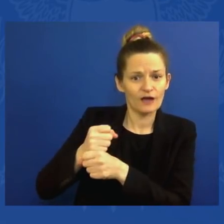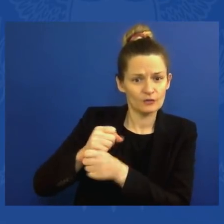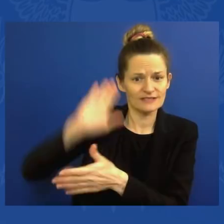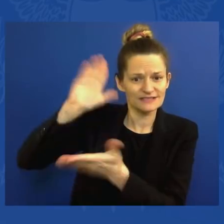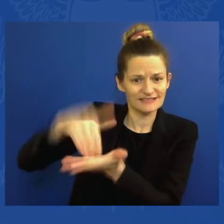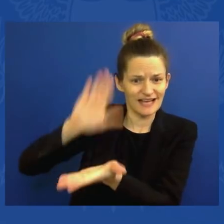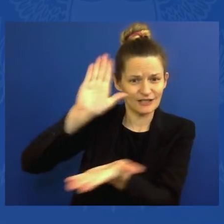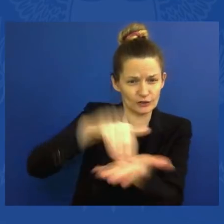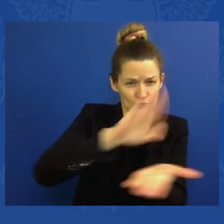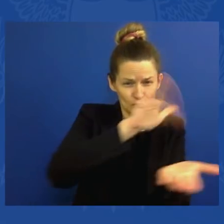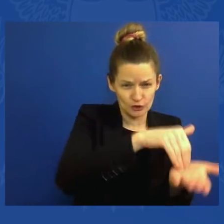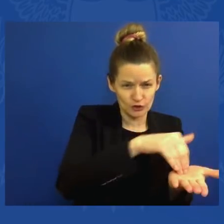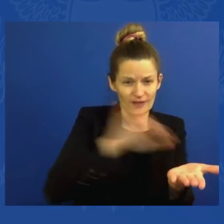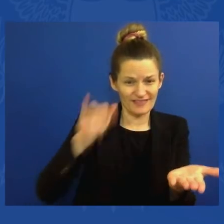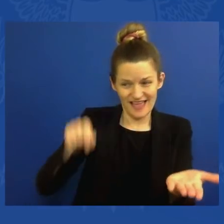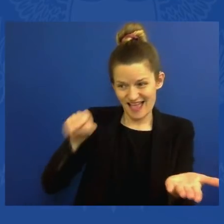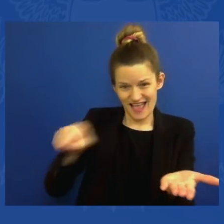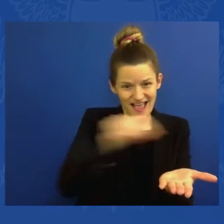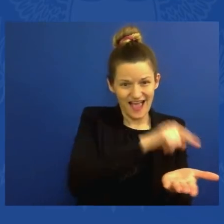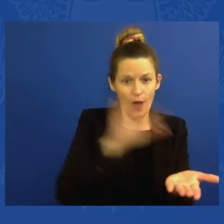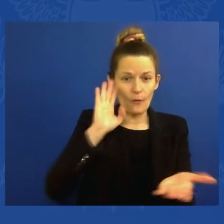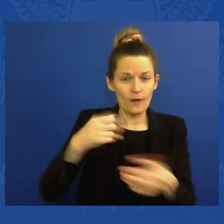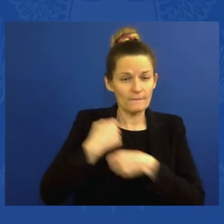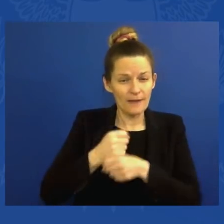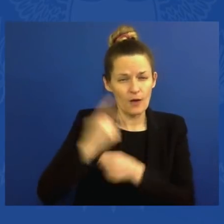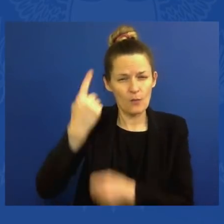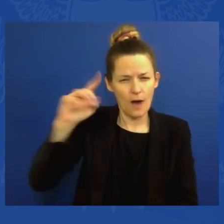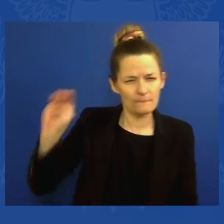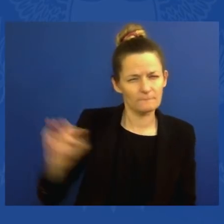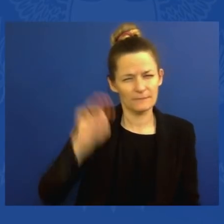All told, this footprint expansion, just this footprint expansion.